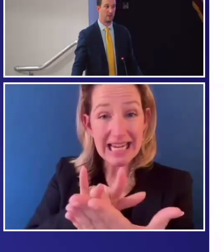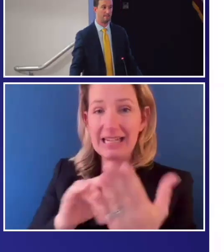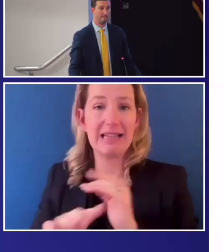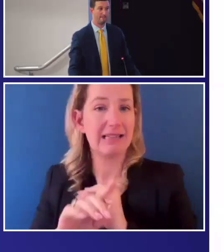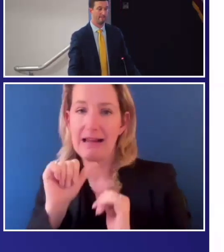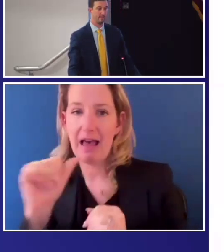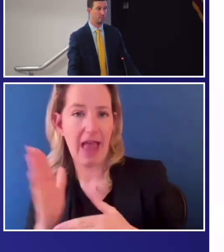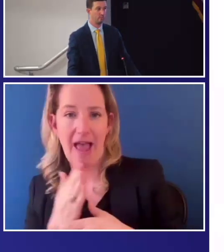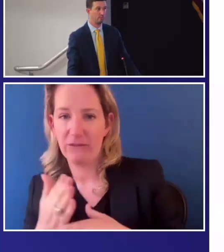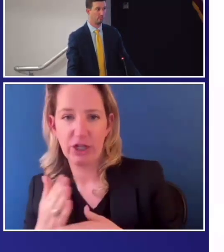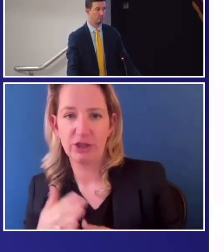Thank you.